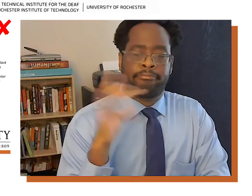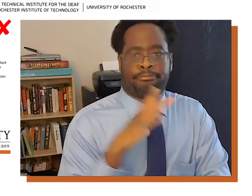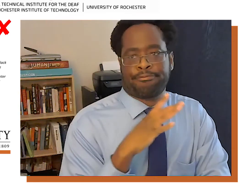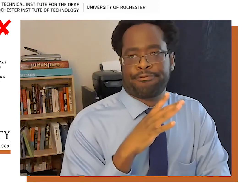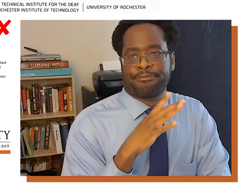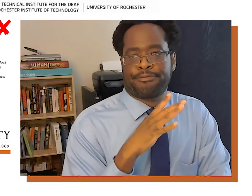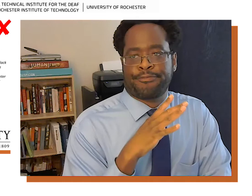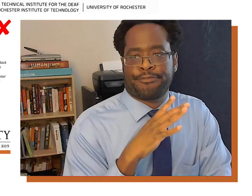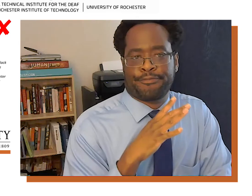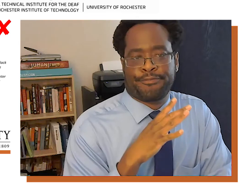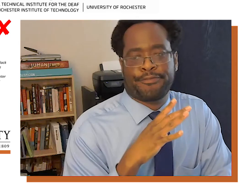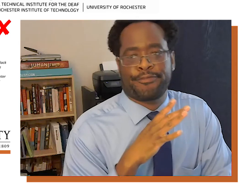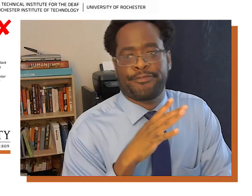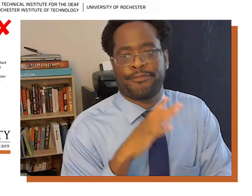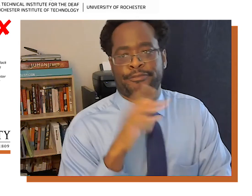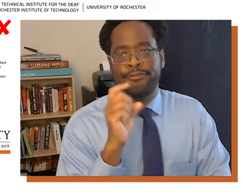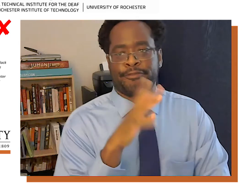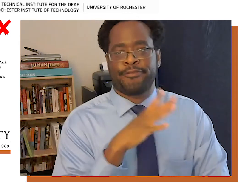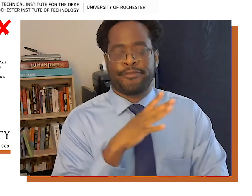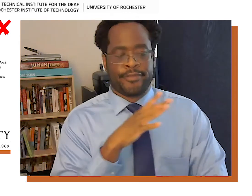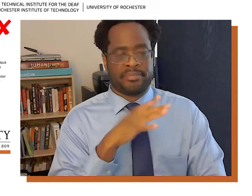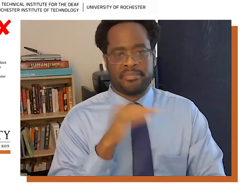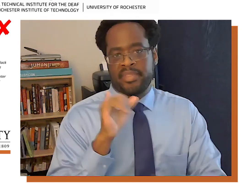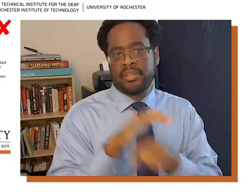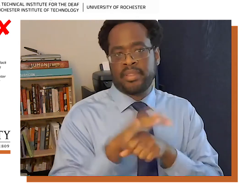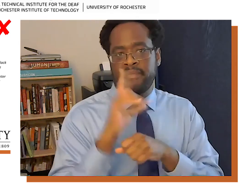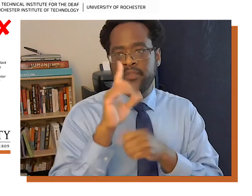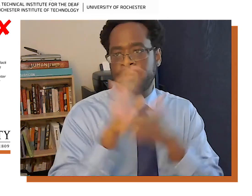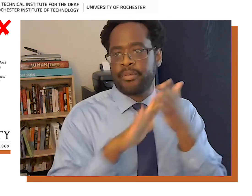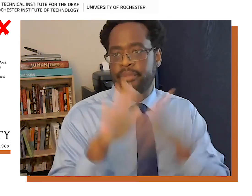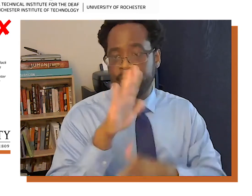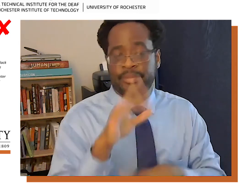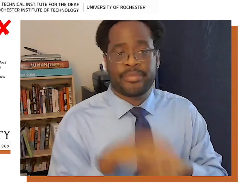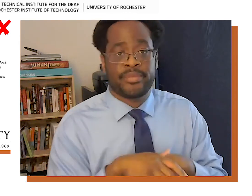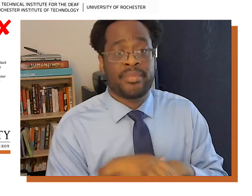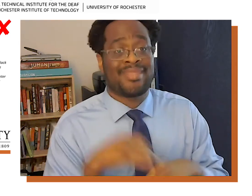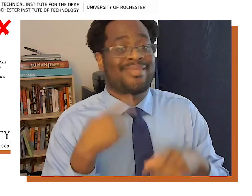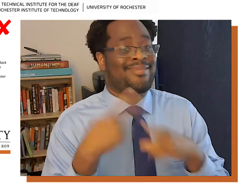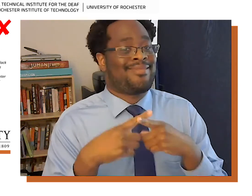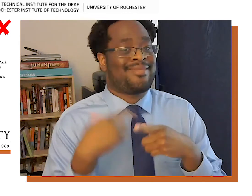Unfortunately, I was eighth, but it was OK, so I was eighth in my class,